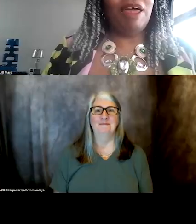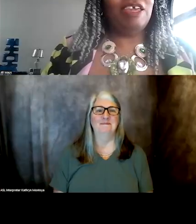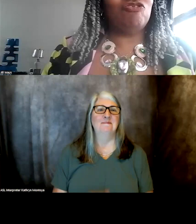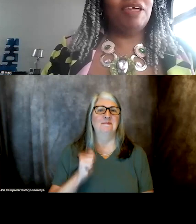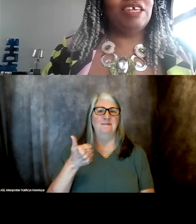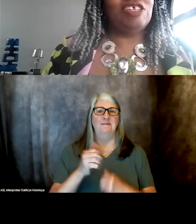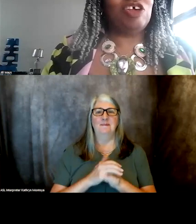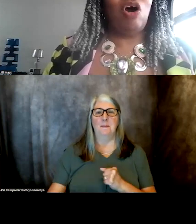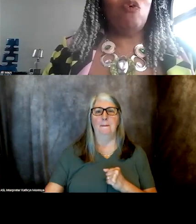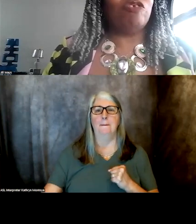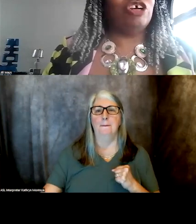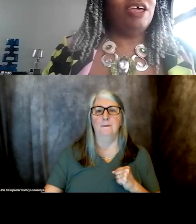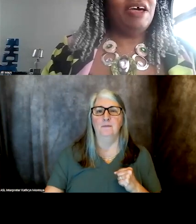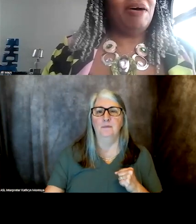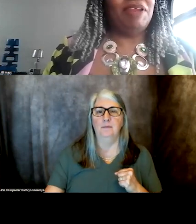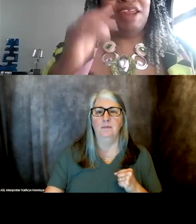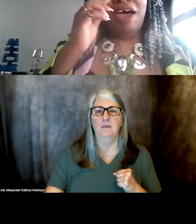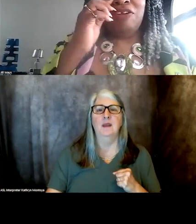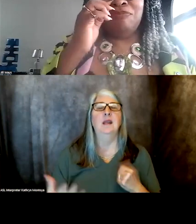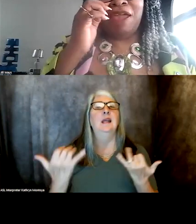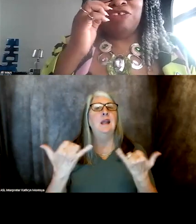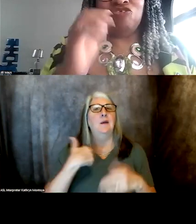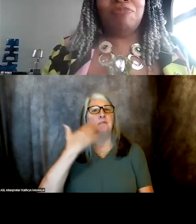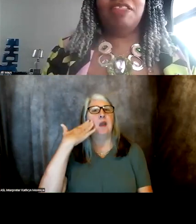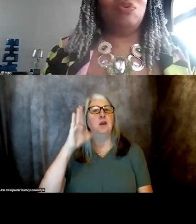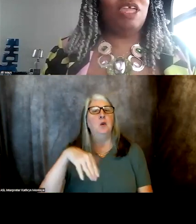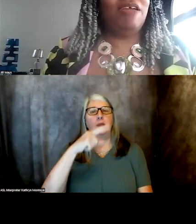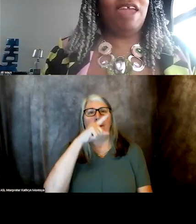HISTORY MONTH IS OVER, BUT IN HONOR OF THAT,